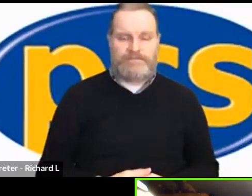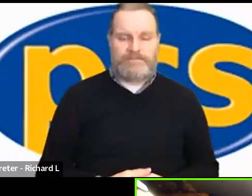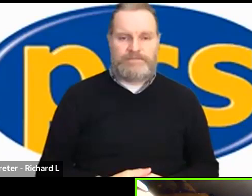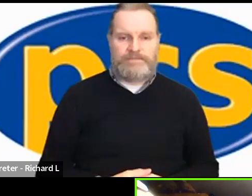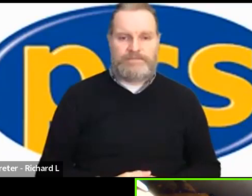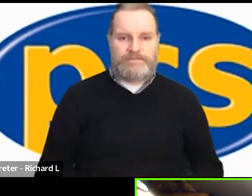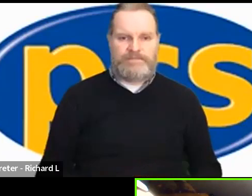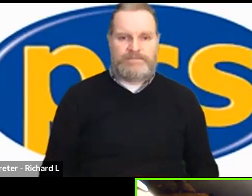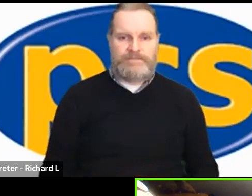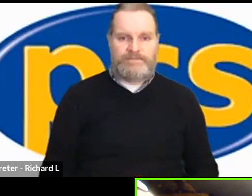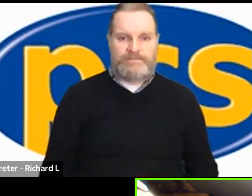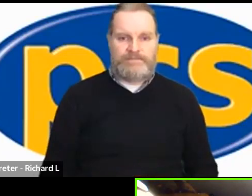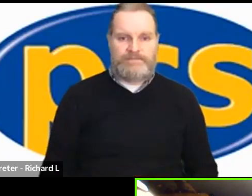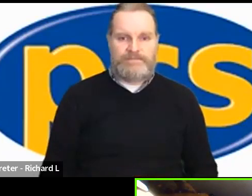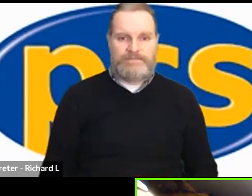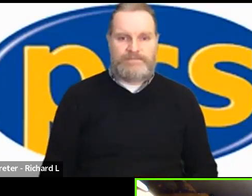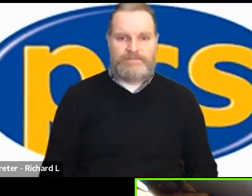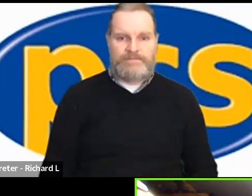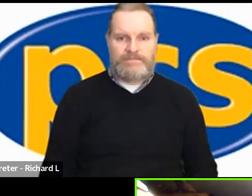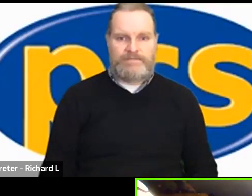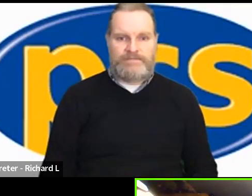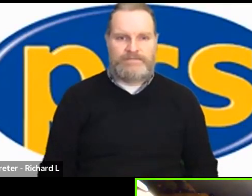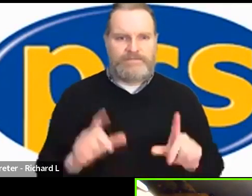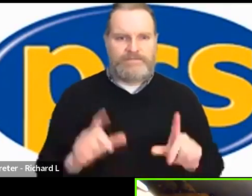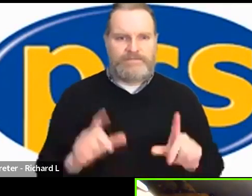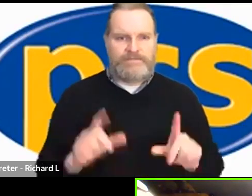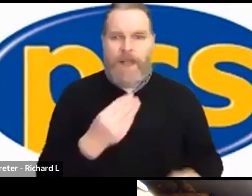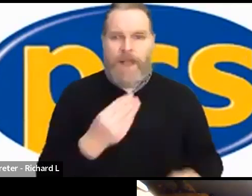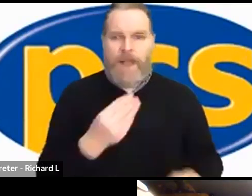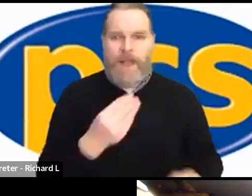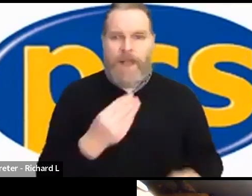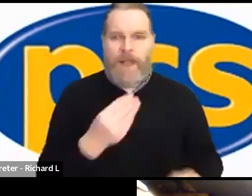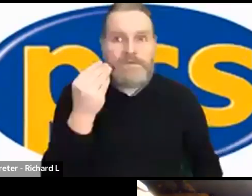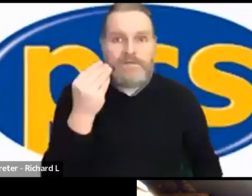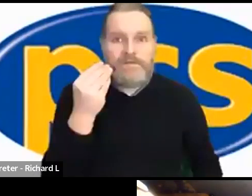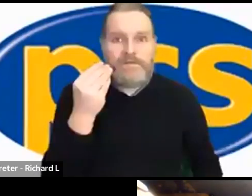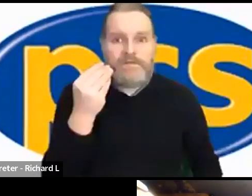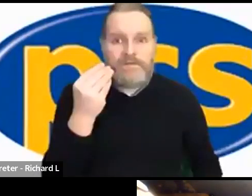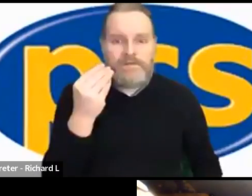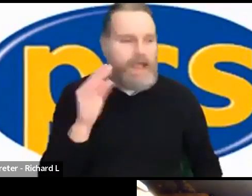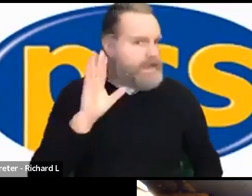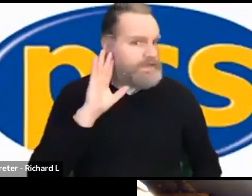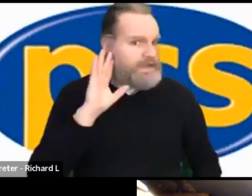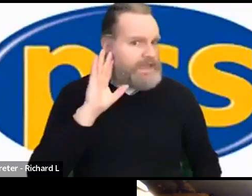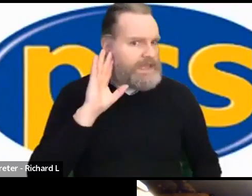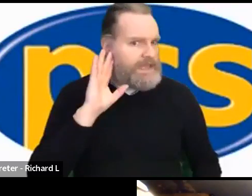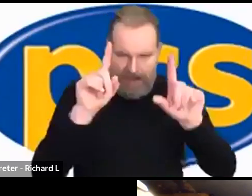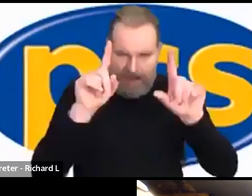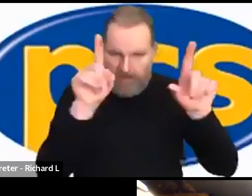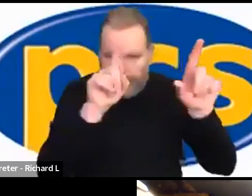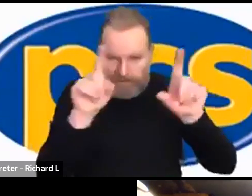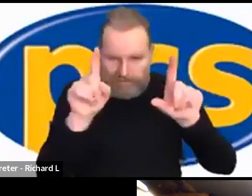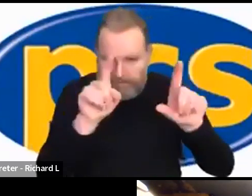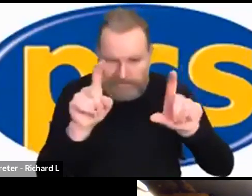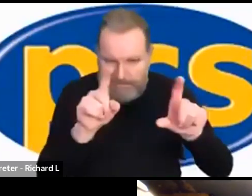you. Can we unmute? Gary? Please. Sorry I can't find